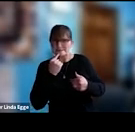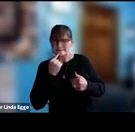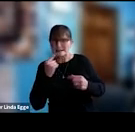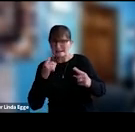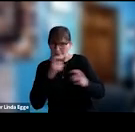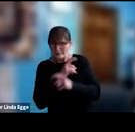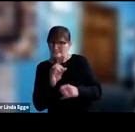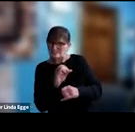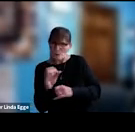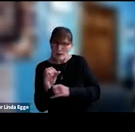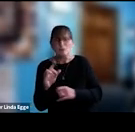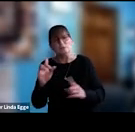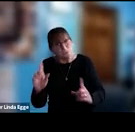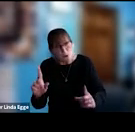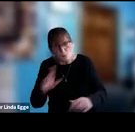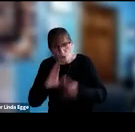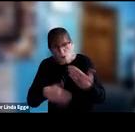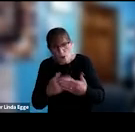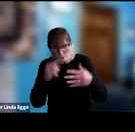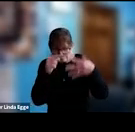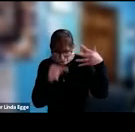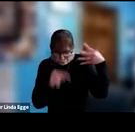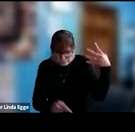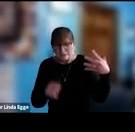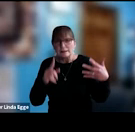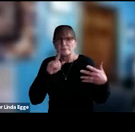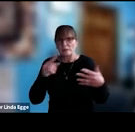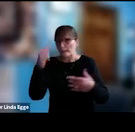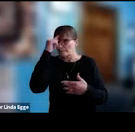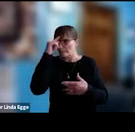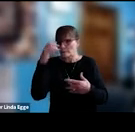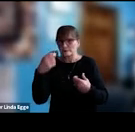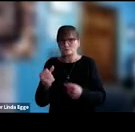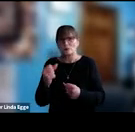So all of these, her extreme rage, her memory issues, her inability to care for herself